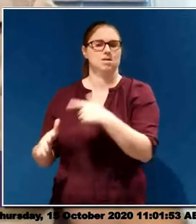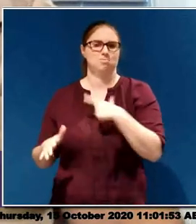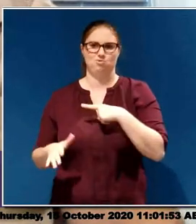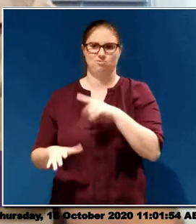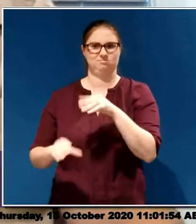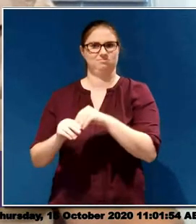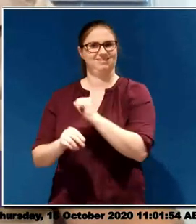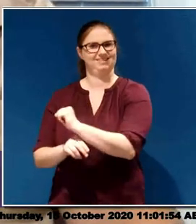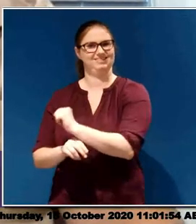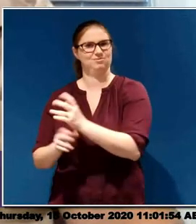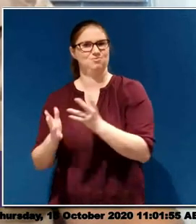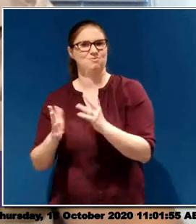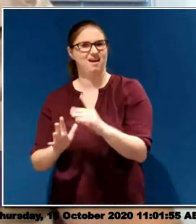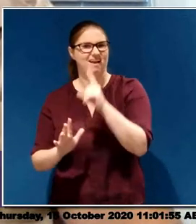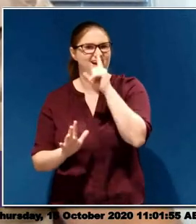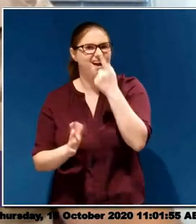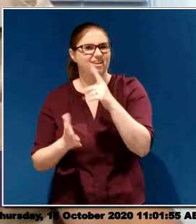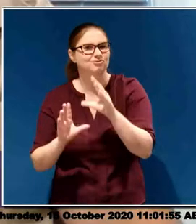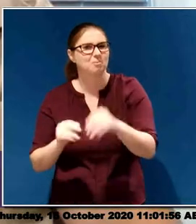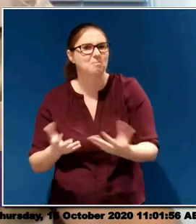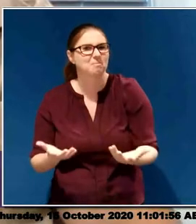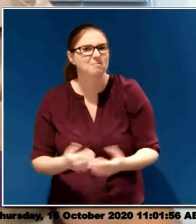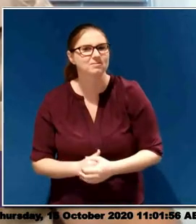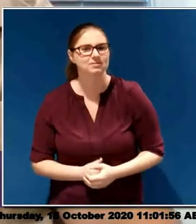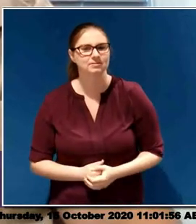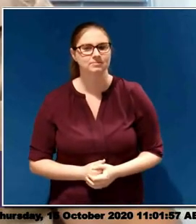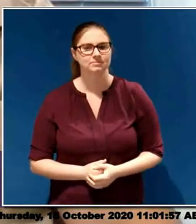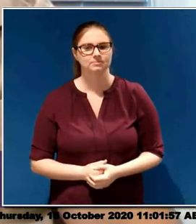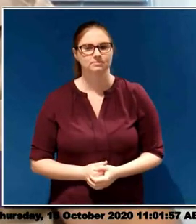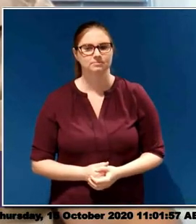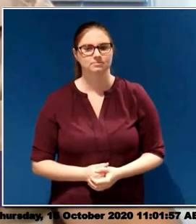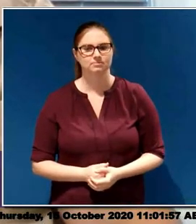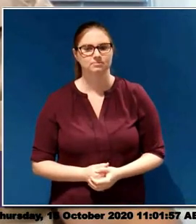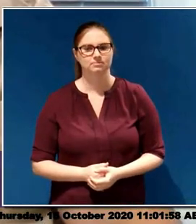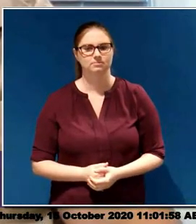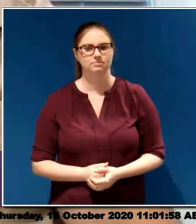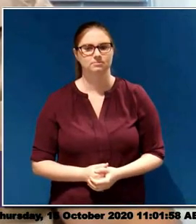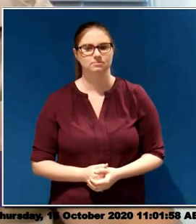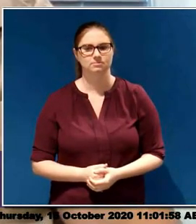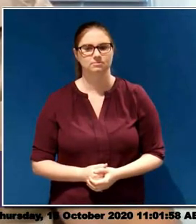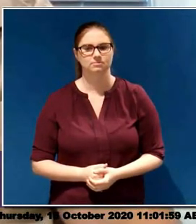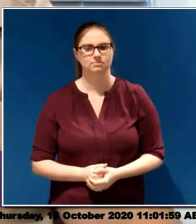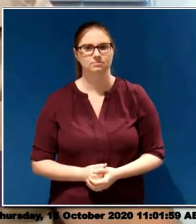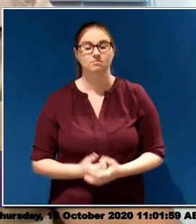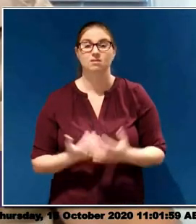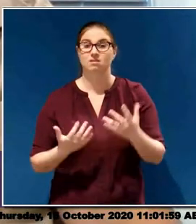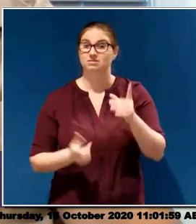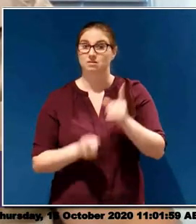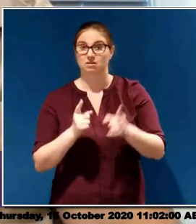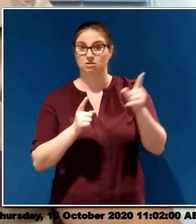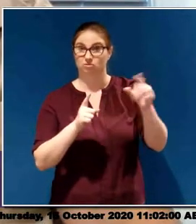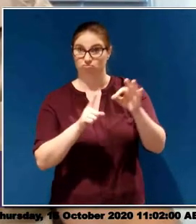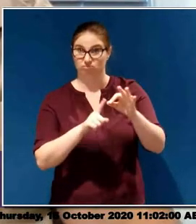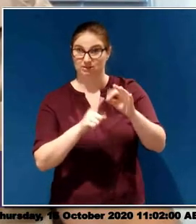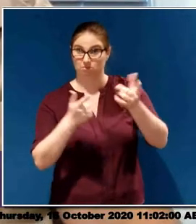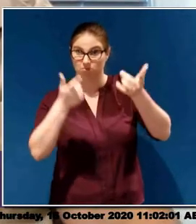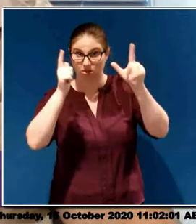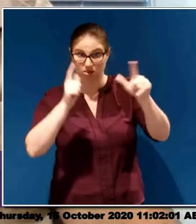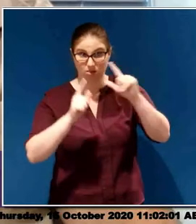On particular days, you know, the Principal would send text messages to me telling me if Jack had a good day or if there had been any issues.